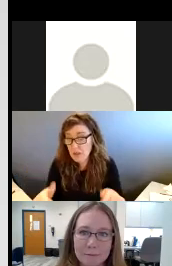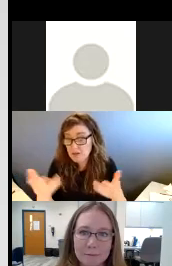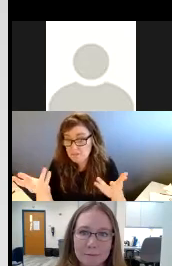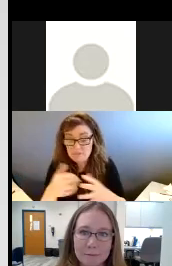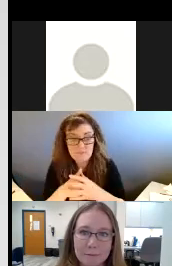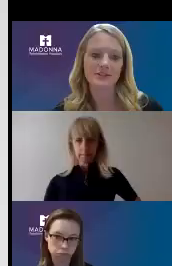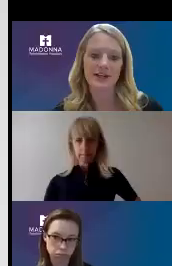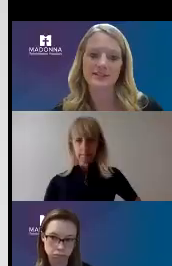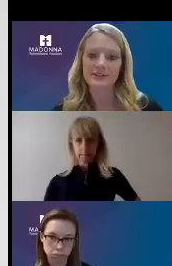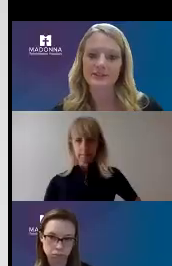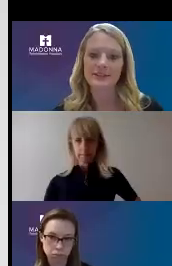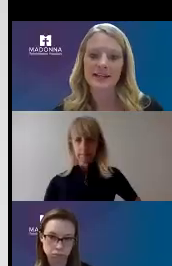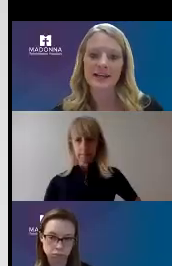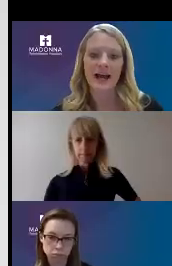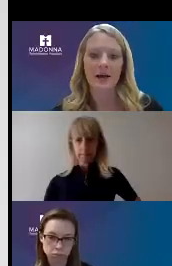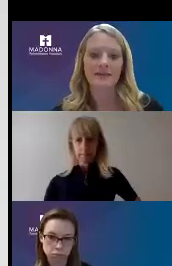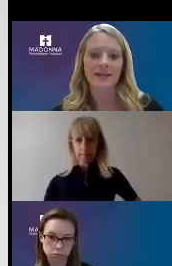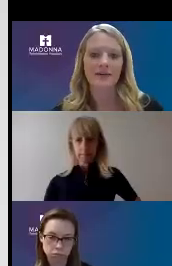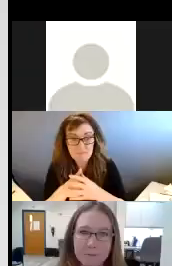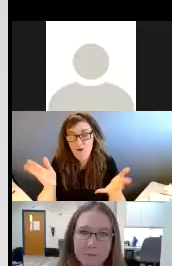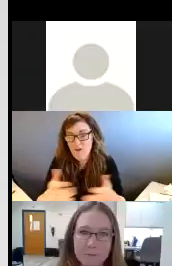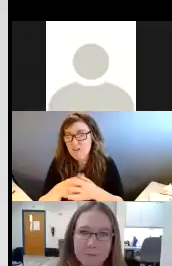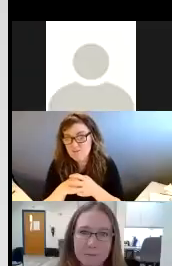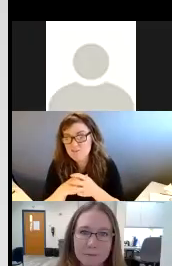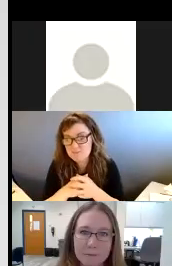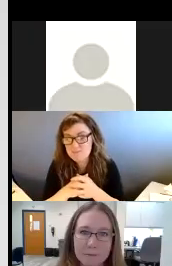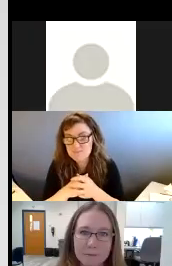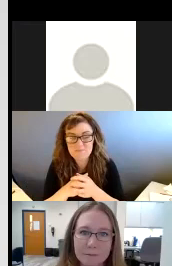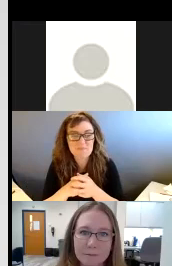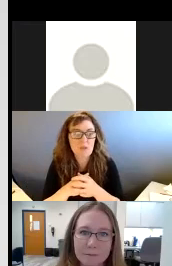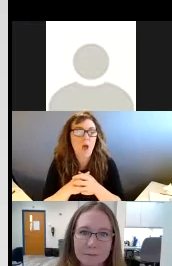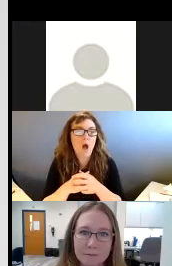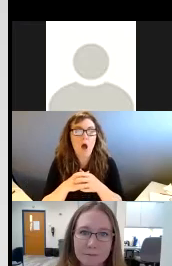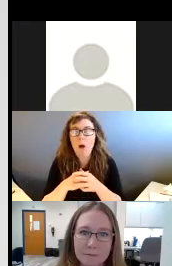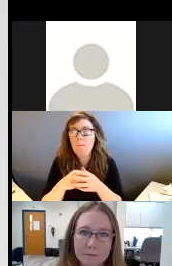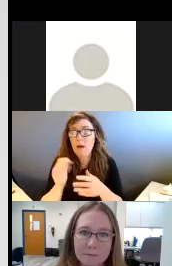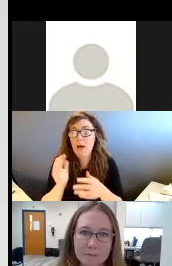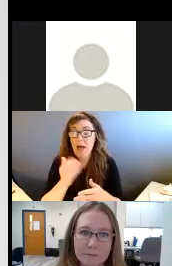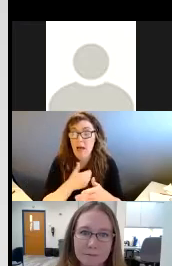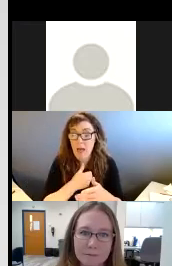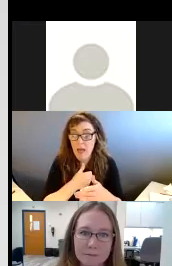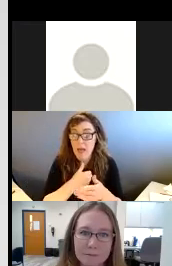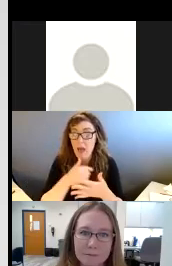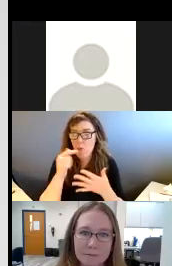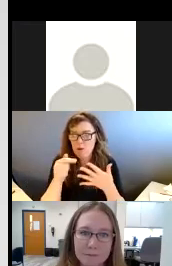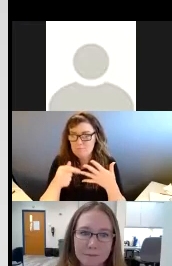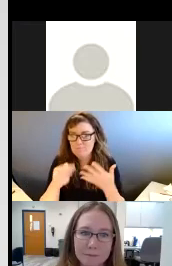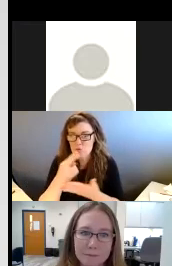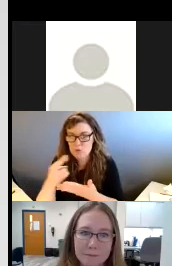WE WOULD BE HAPPY TO ADDRESS THOSE. THEN YOU HAVE JUST THE RESOURCES SLIDE THAT I MENTIONED AND REFERENCES FROM THE LITERATURE REVIEW